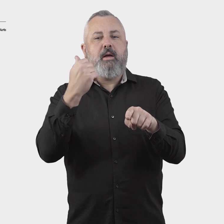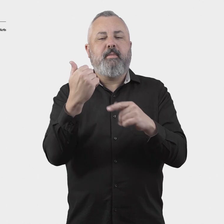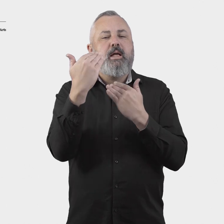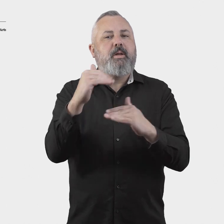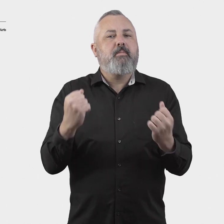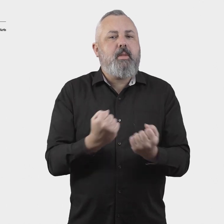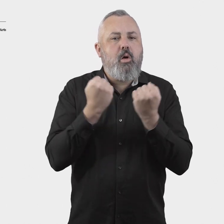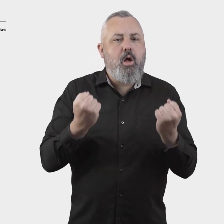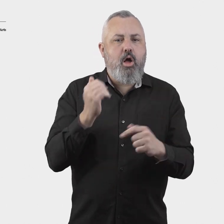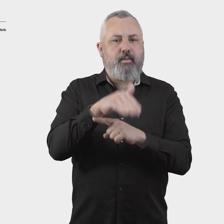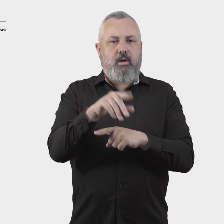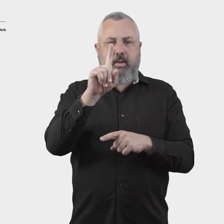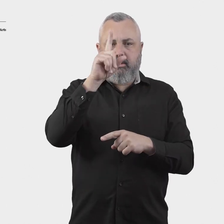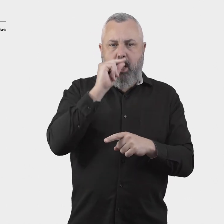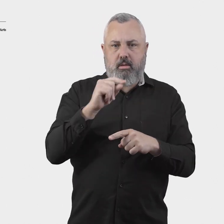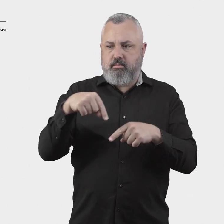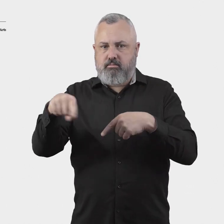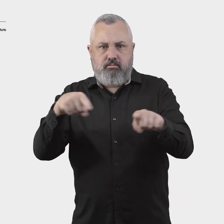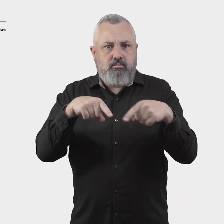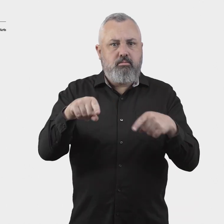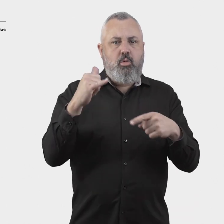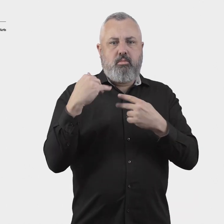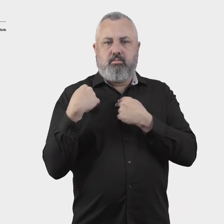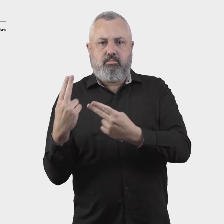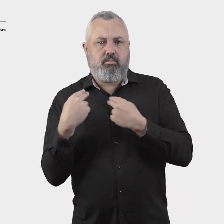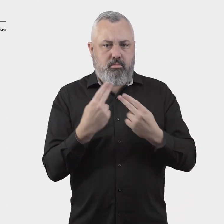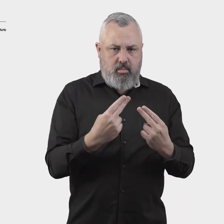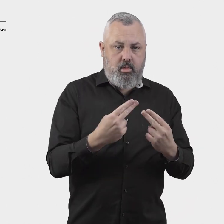will have a limited set of powers and functions.